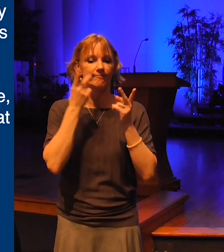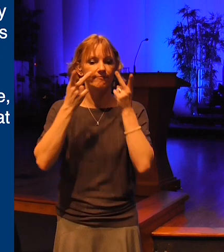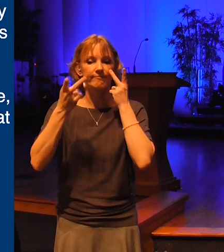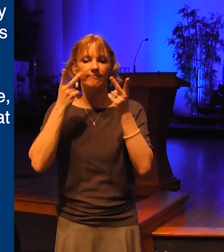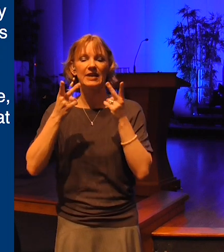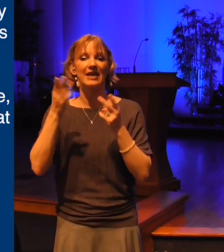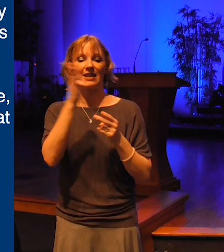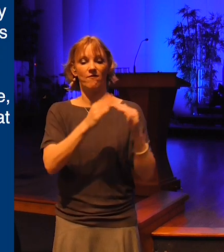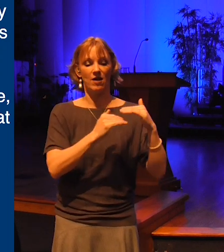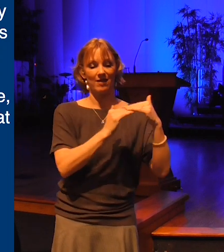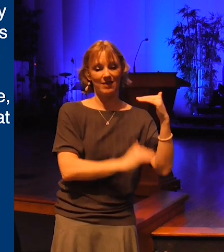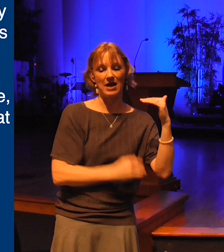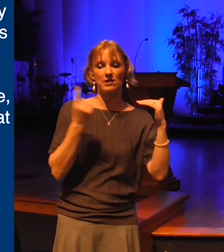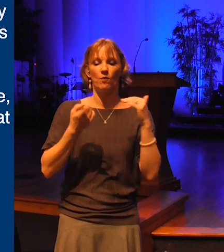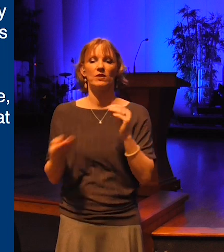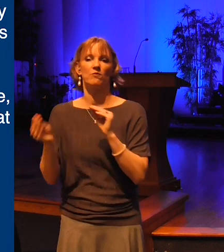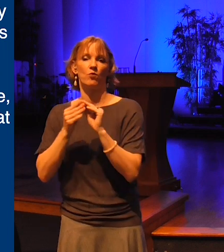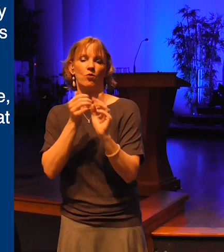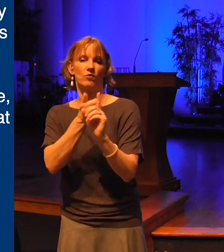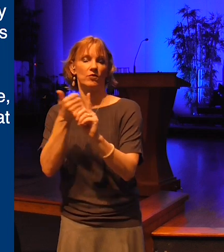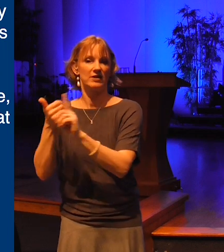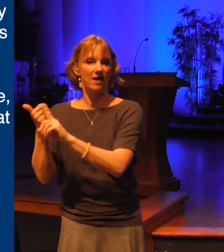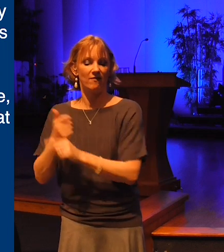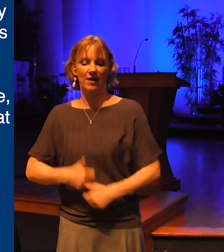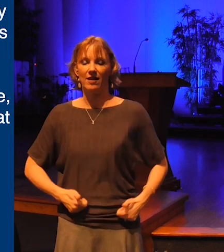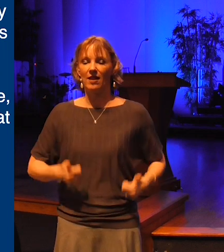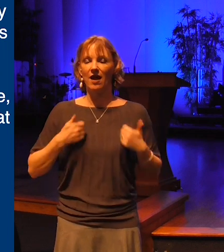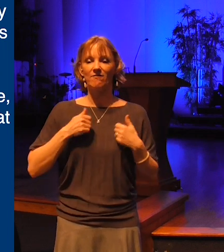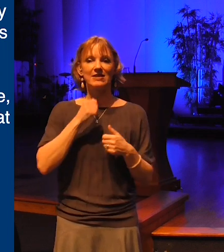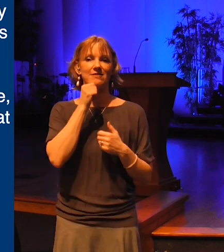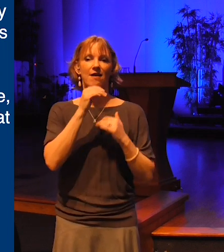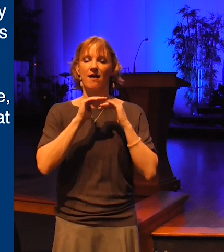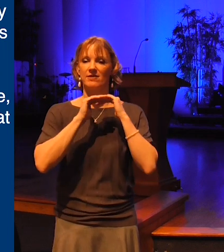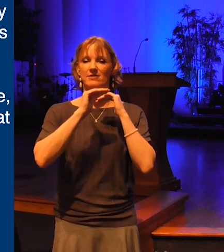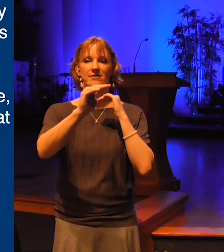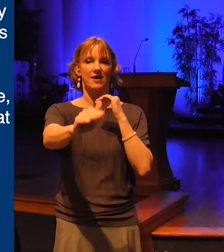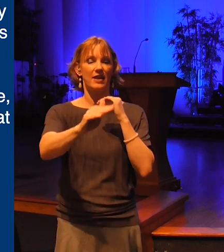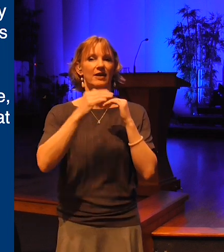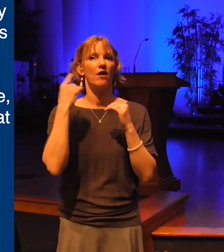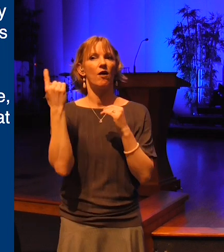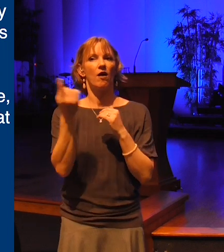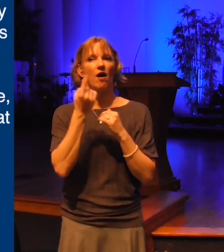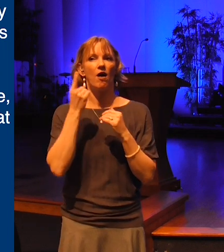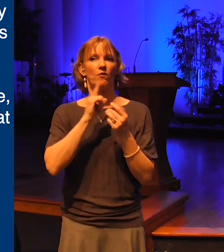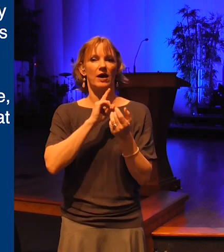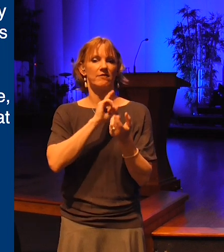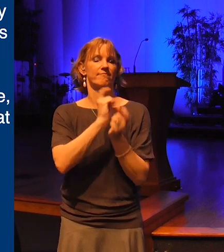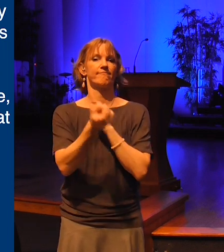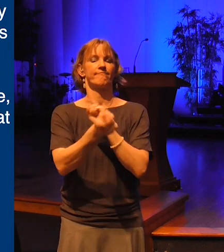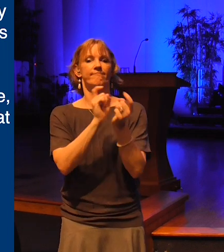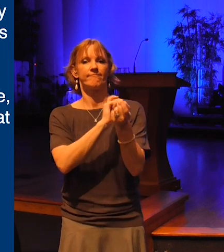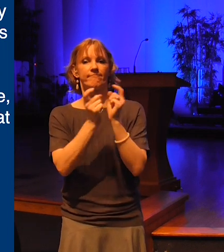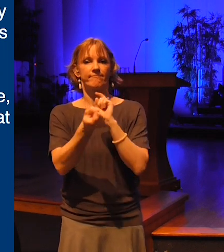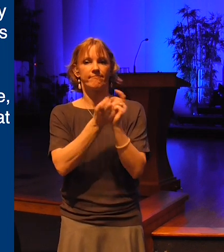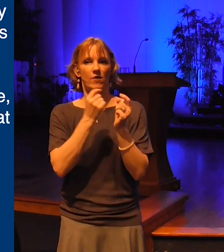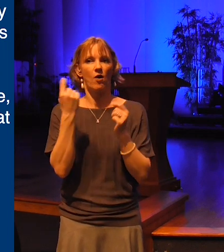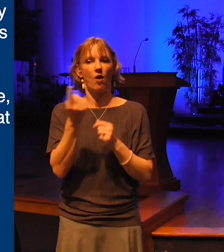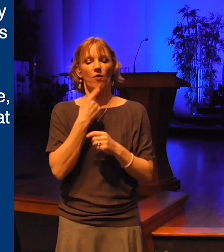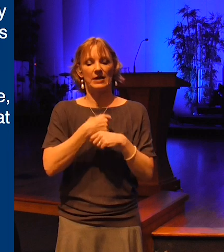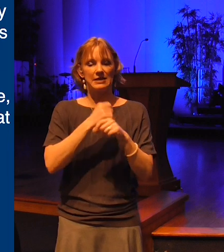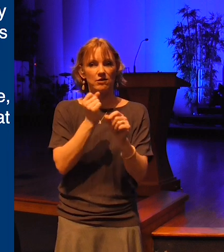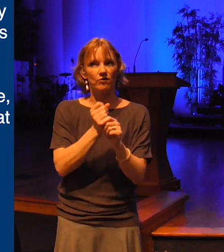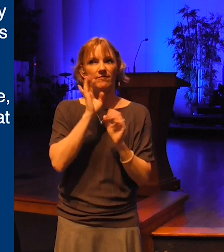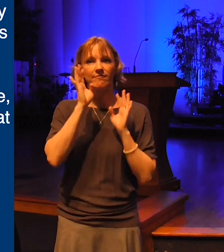yourself life is not static it is forever dynamic forever creating not something done and finished